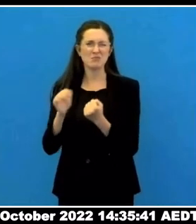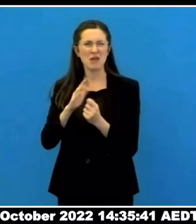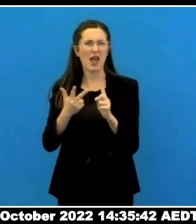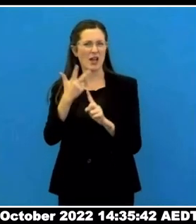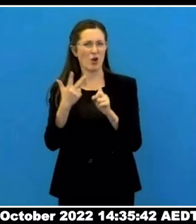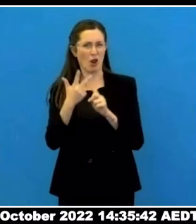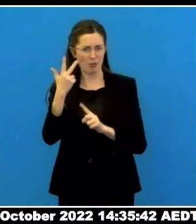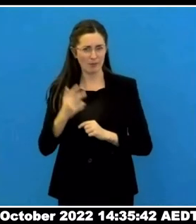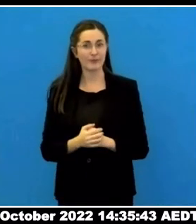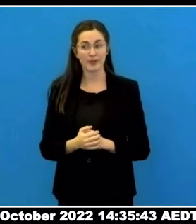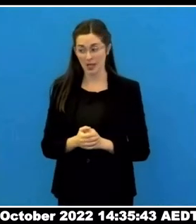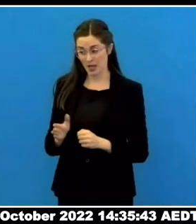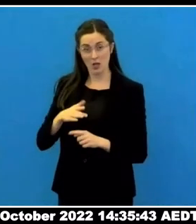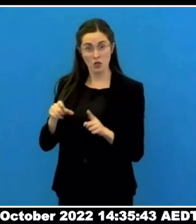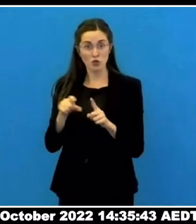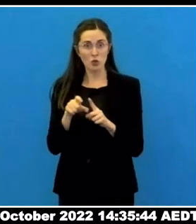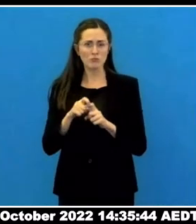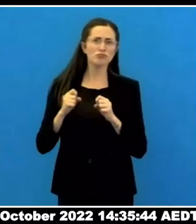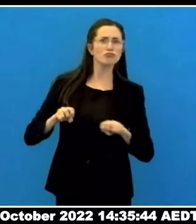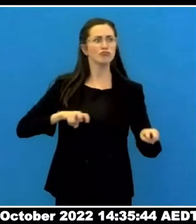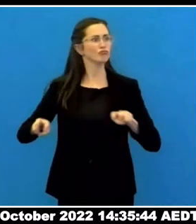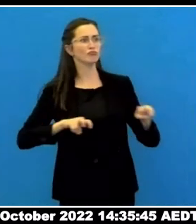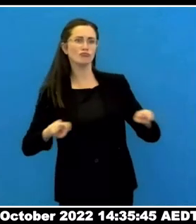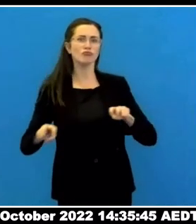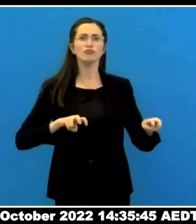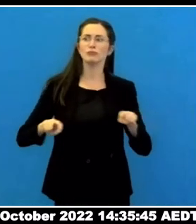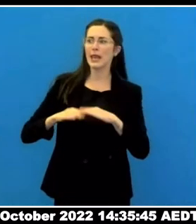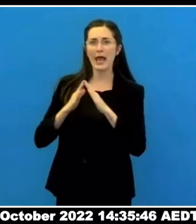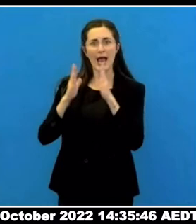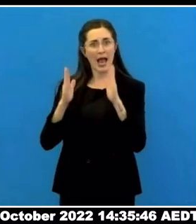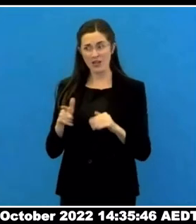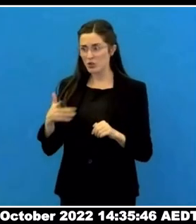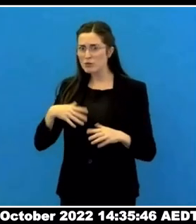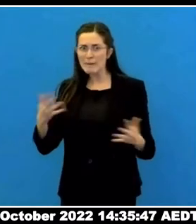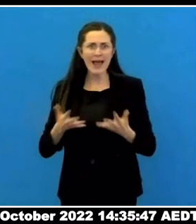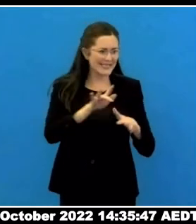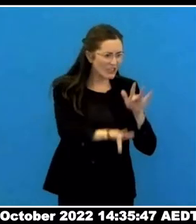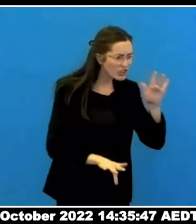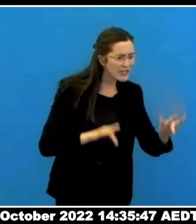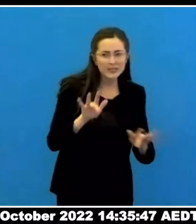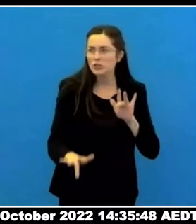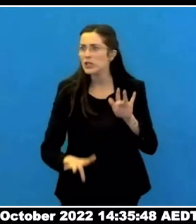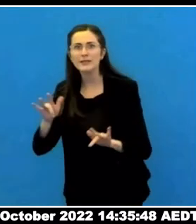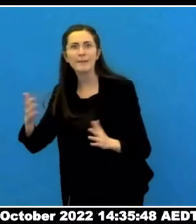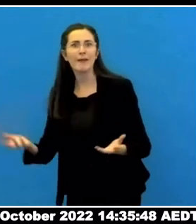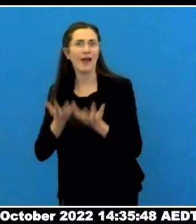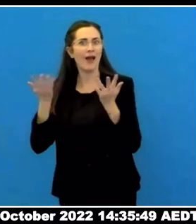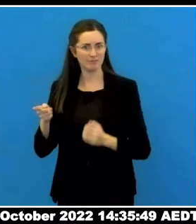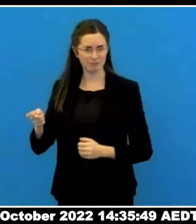My daughter is very active around the home and wants to play with everything when she's not at school.